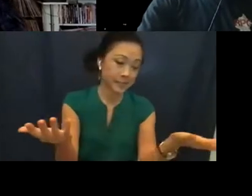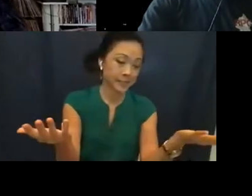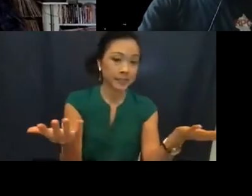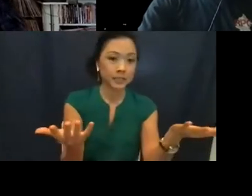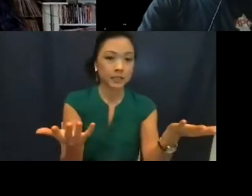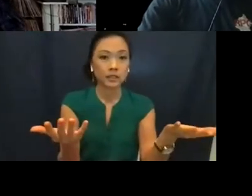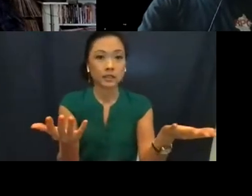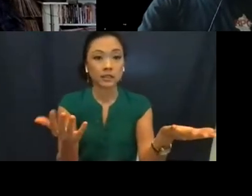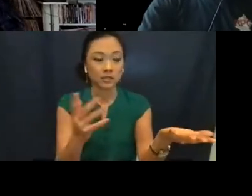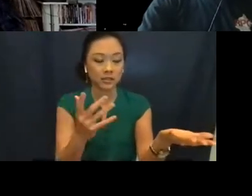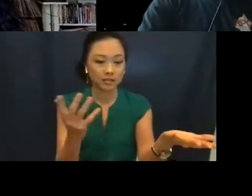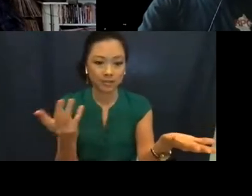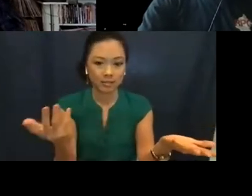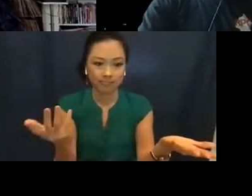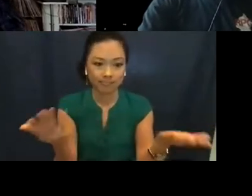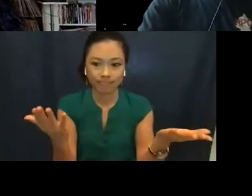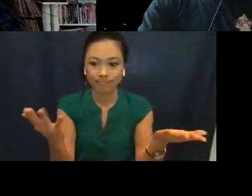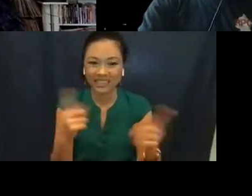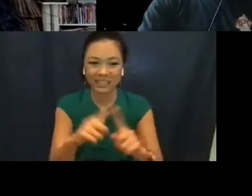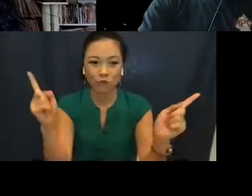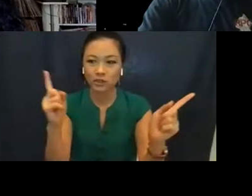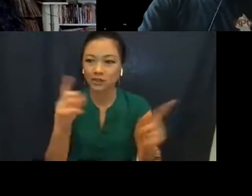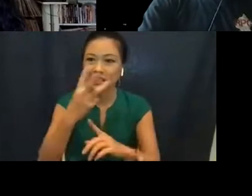different than they were six months ago perhaps, that is not equally